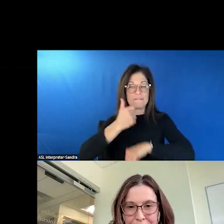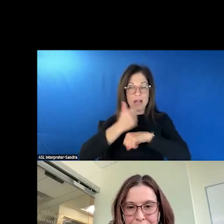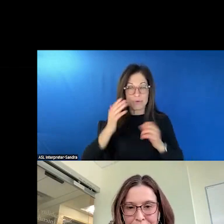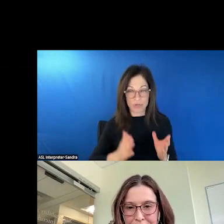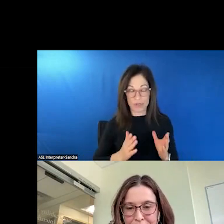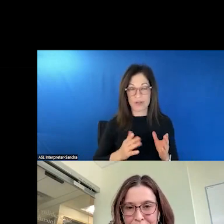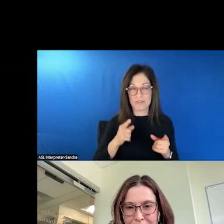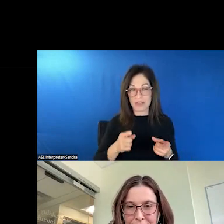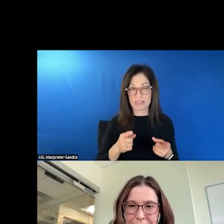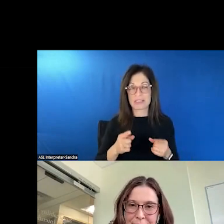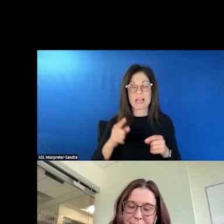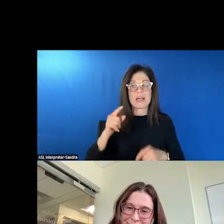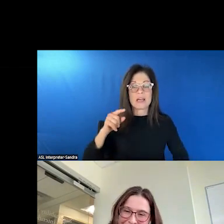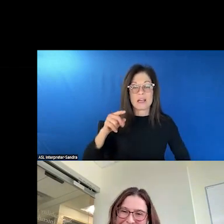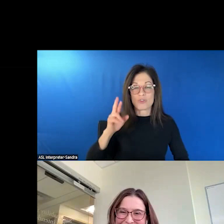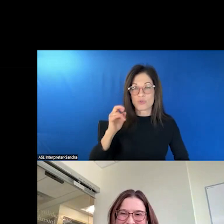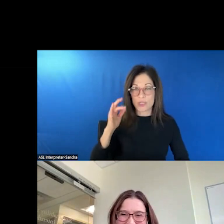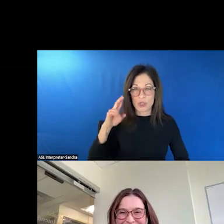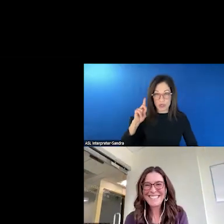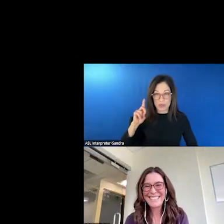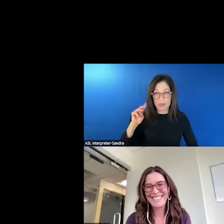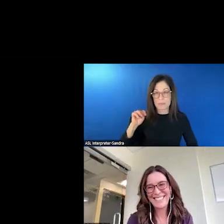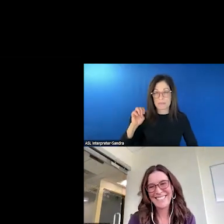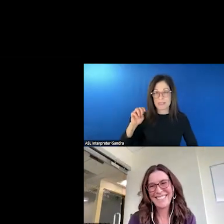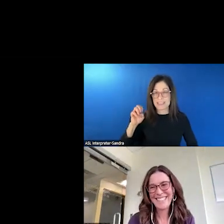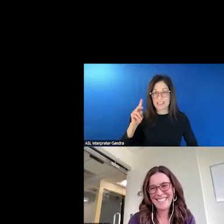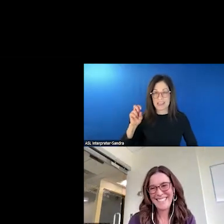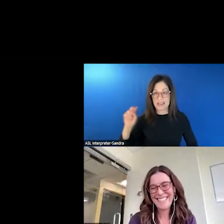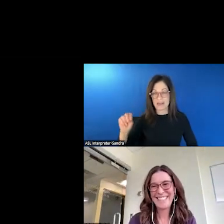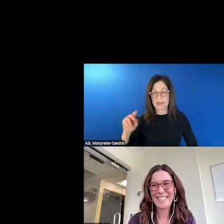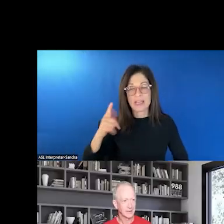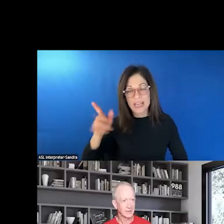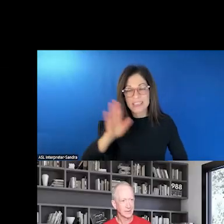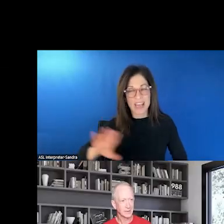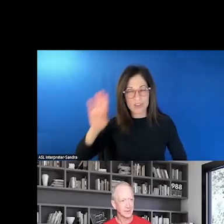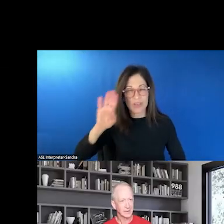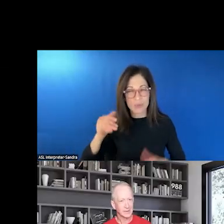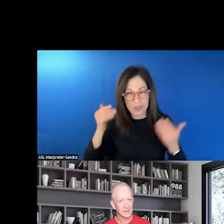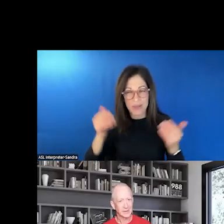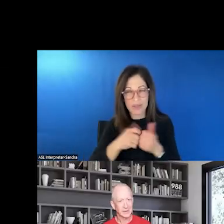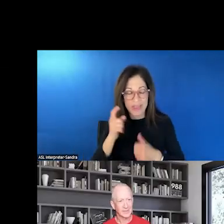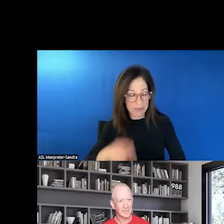JUMP RIGHT IN. >> THANK YOU. THAT IS KIND OF YOU. I WANT TO THANK THE